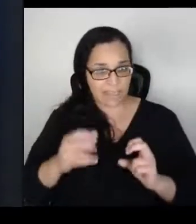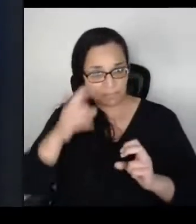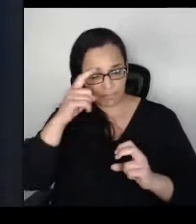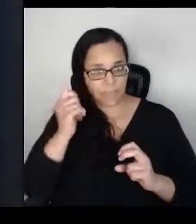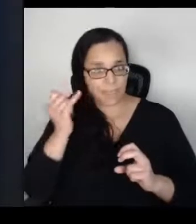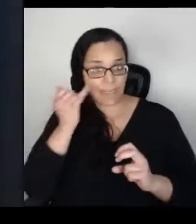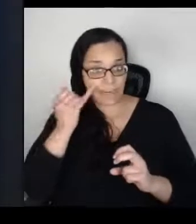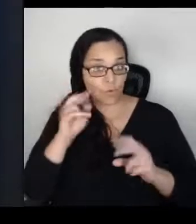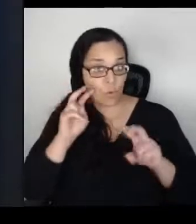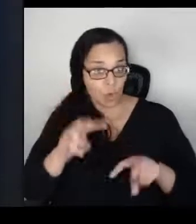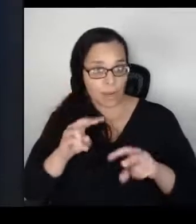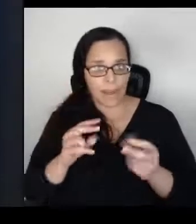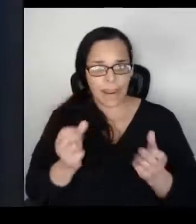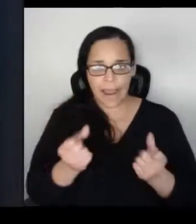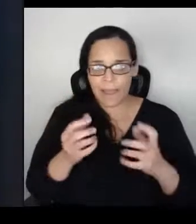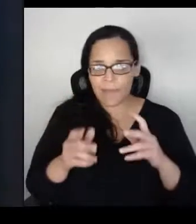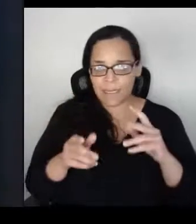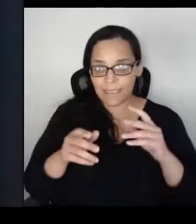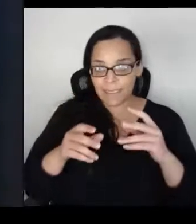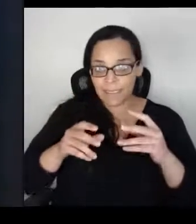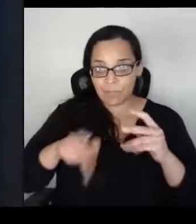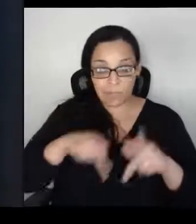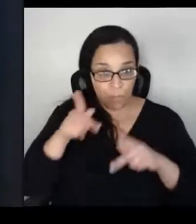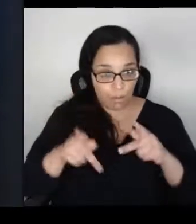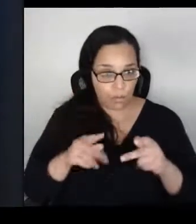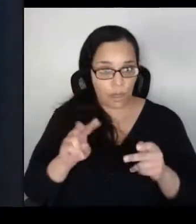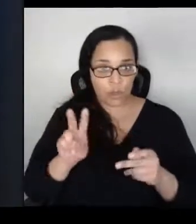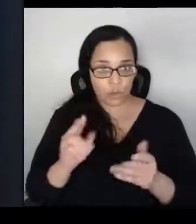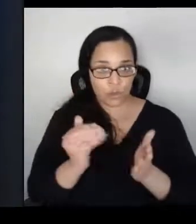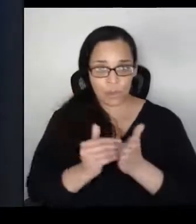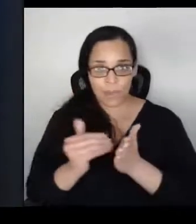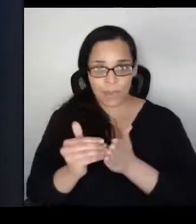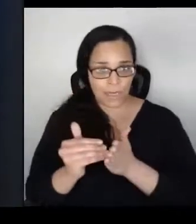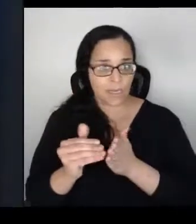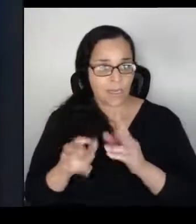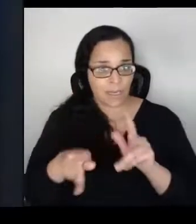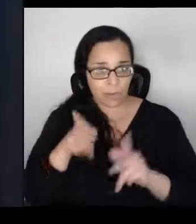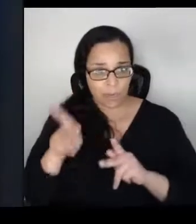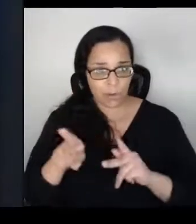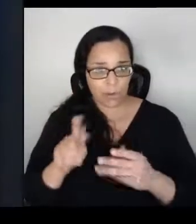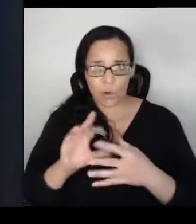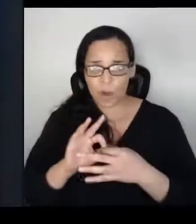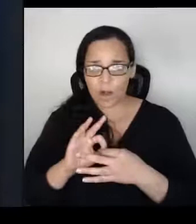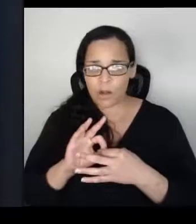we looking at 2 million people who have been released, who have been coming into the U.S.,